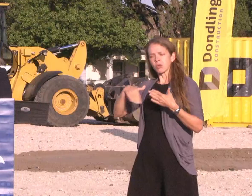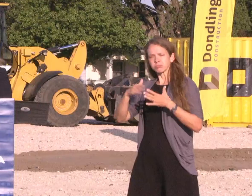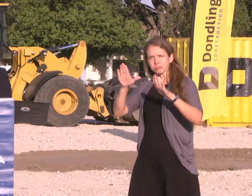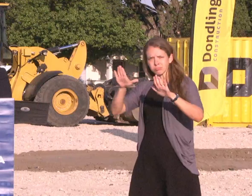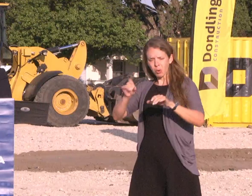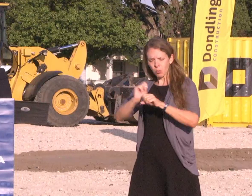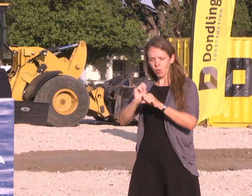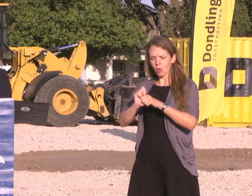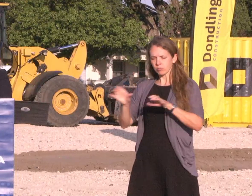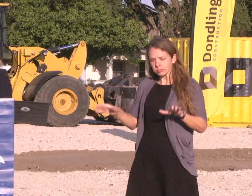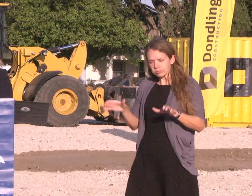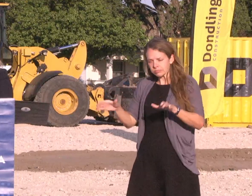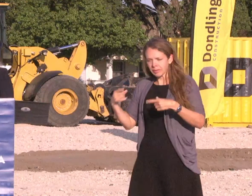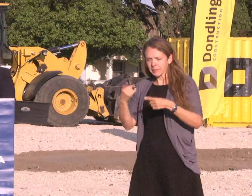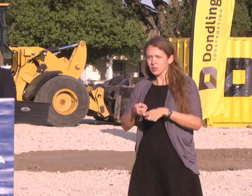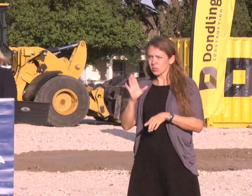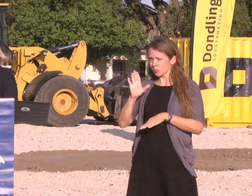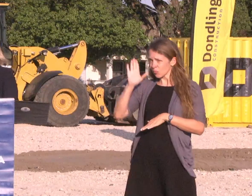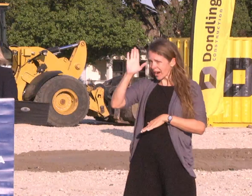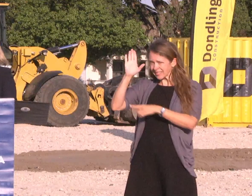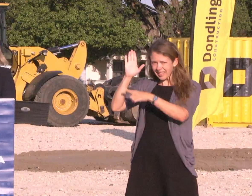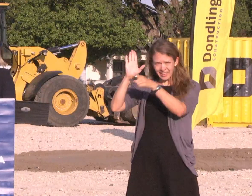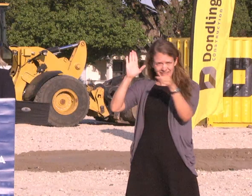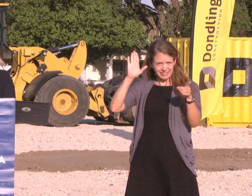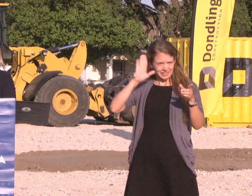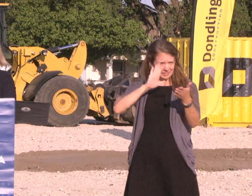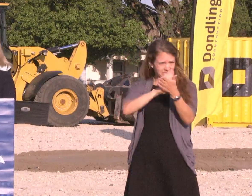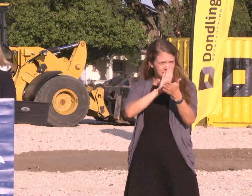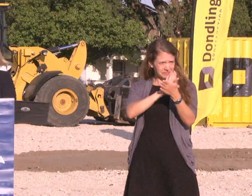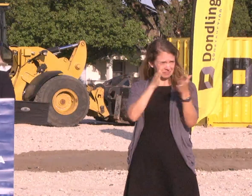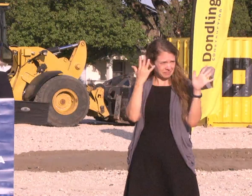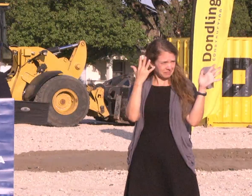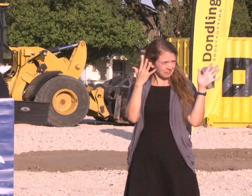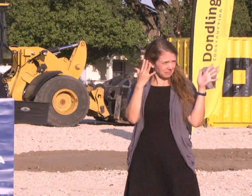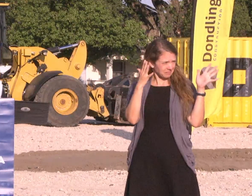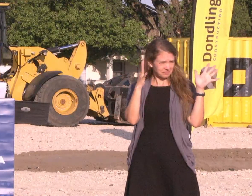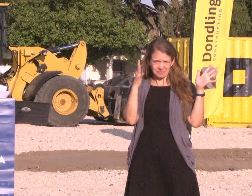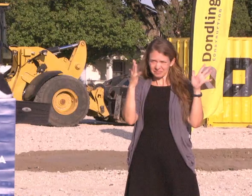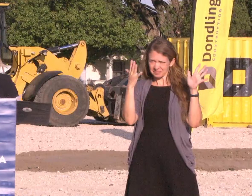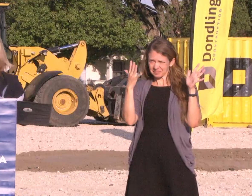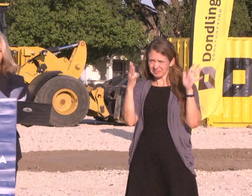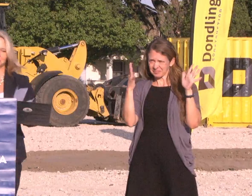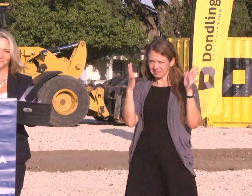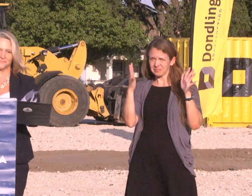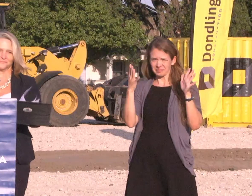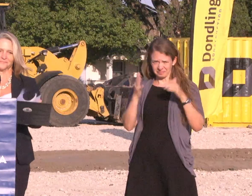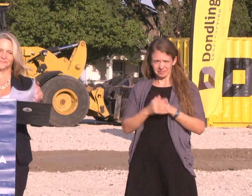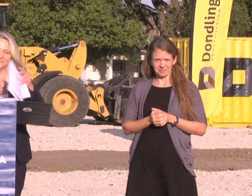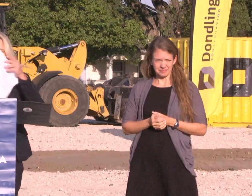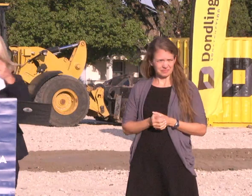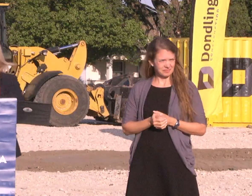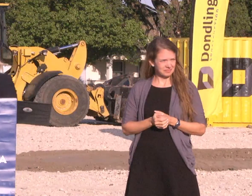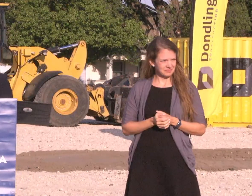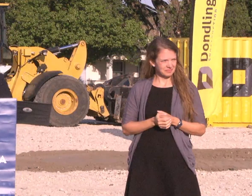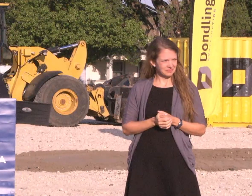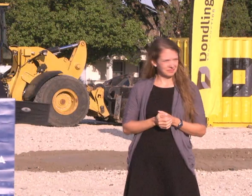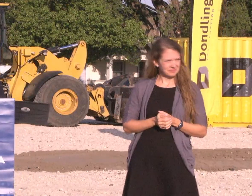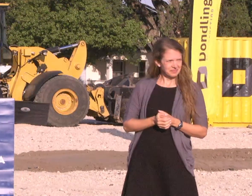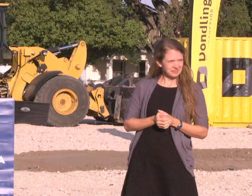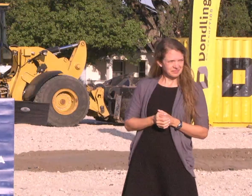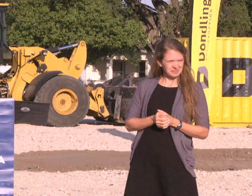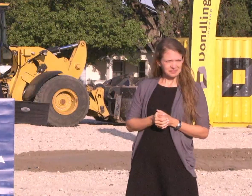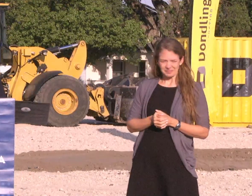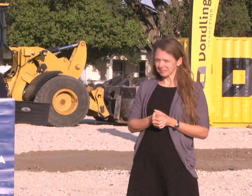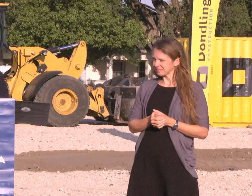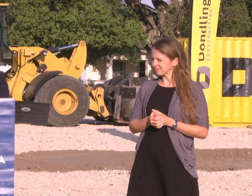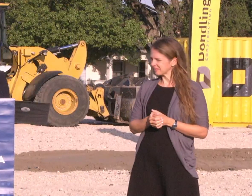to make this happen so please raise a hand and let's give them a round of applause